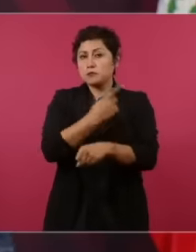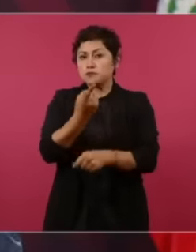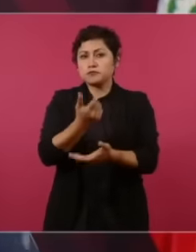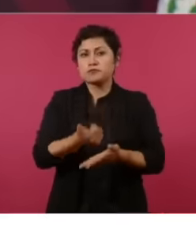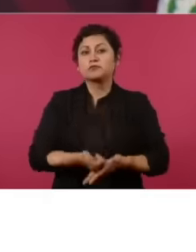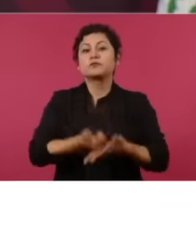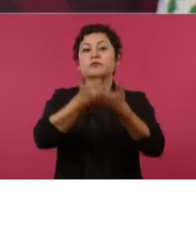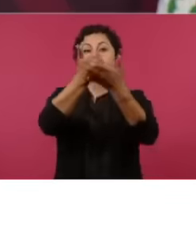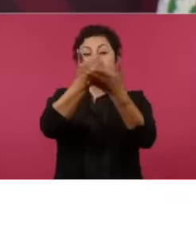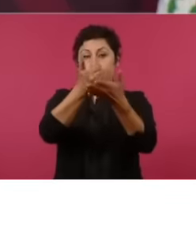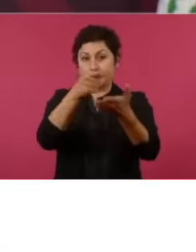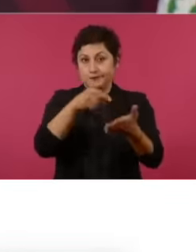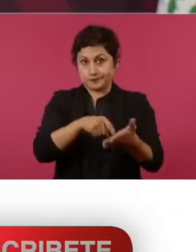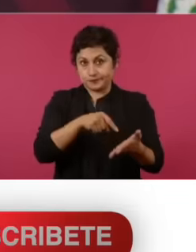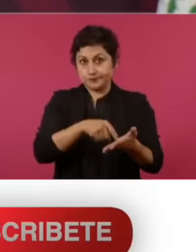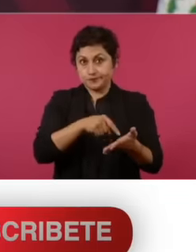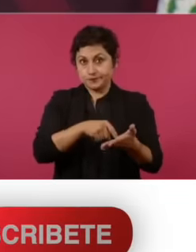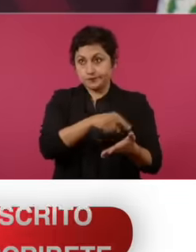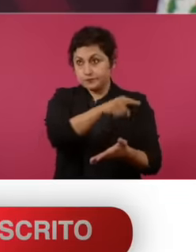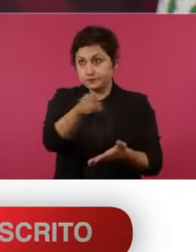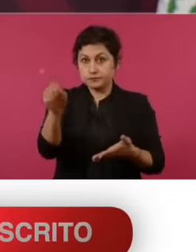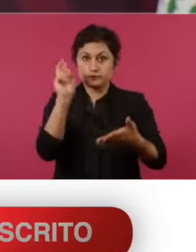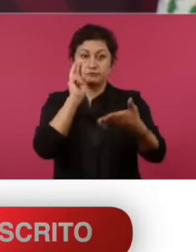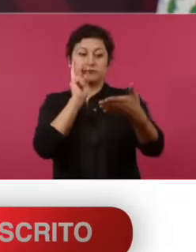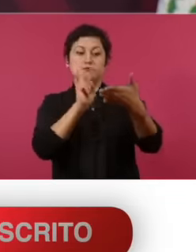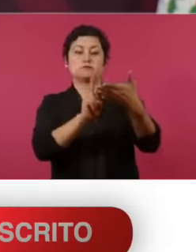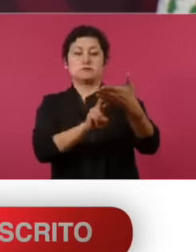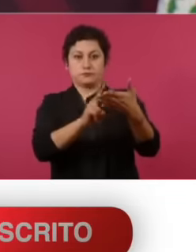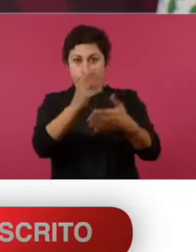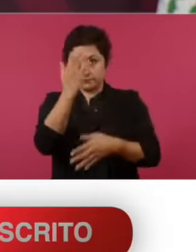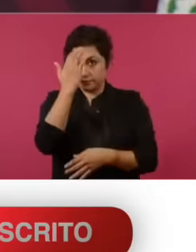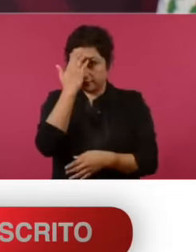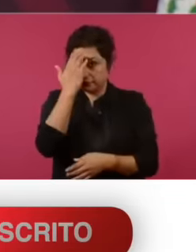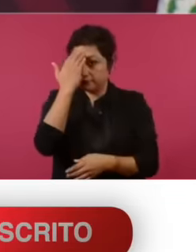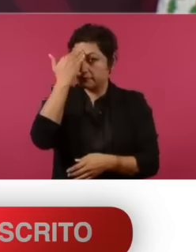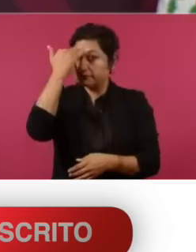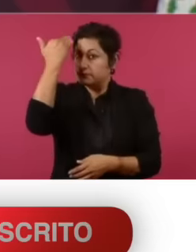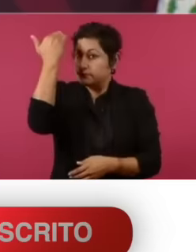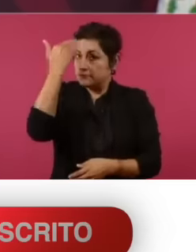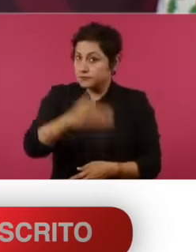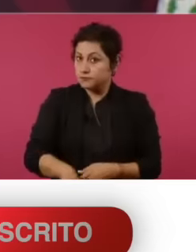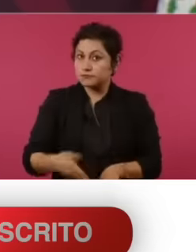happened in our country during the